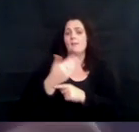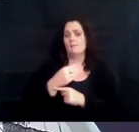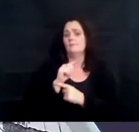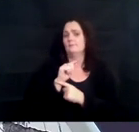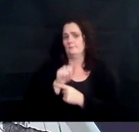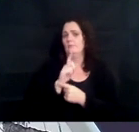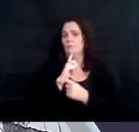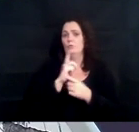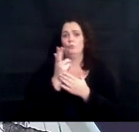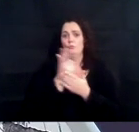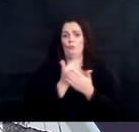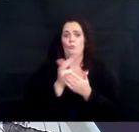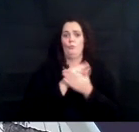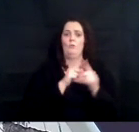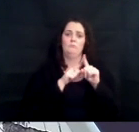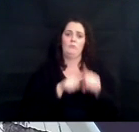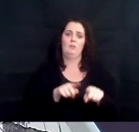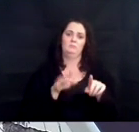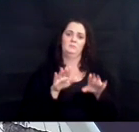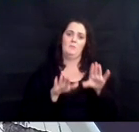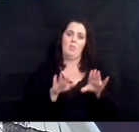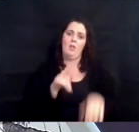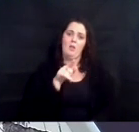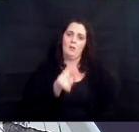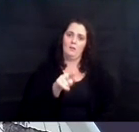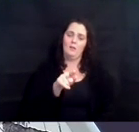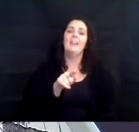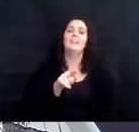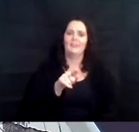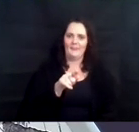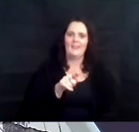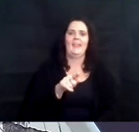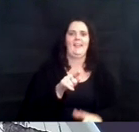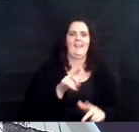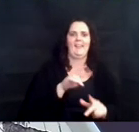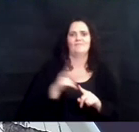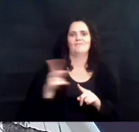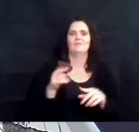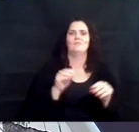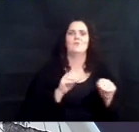these characters and we're also going to introduce some movement into those as well.